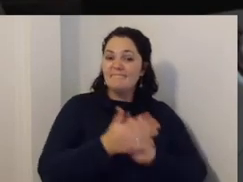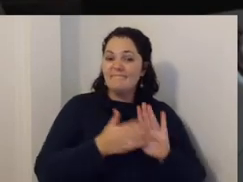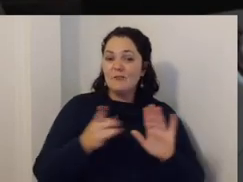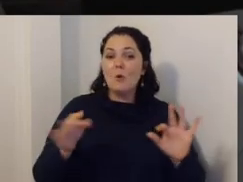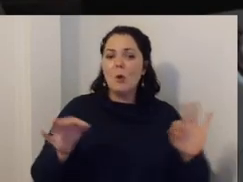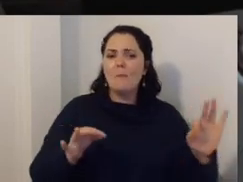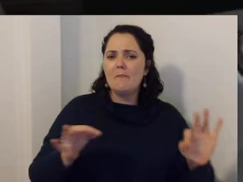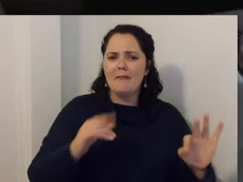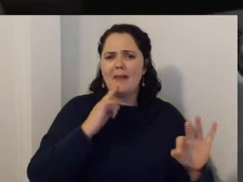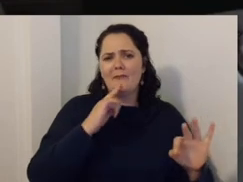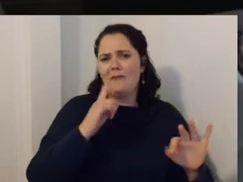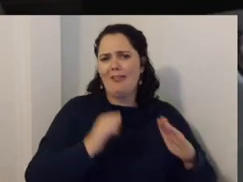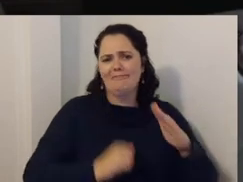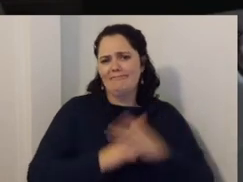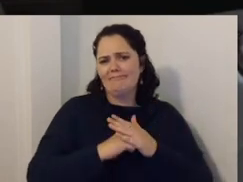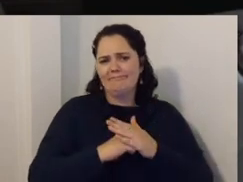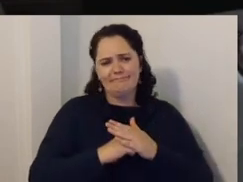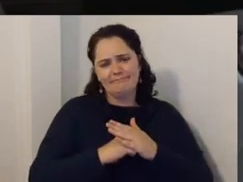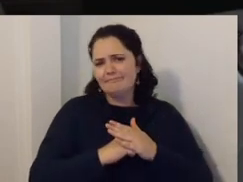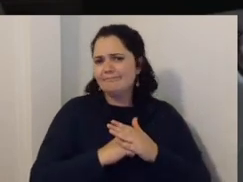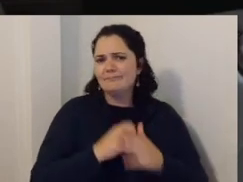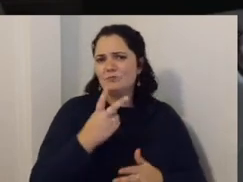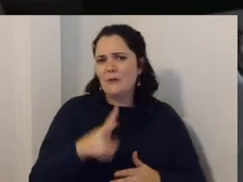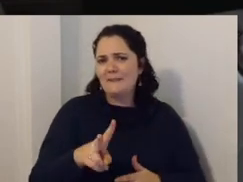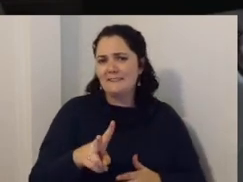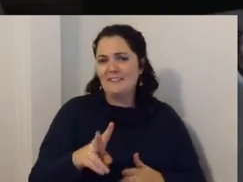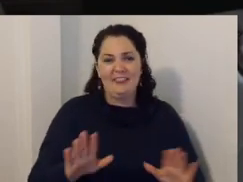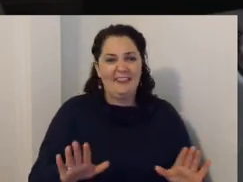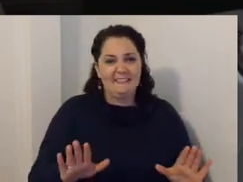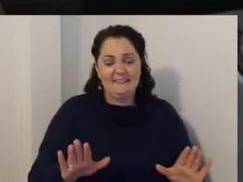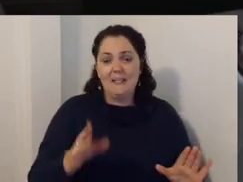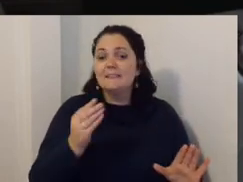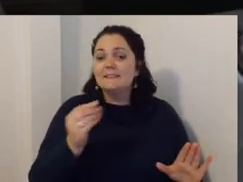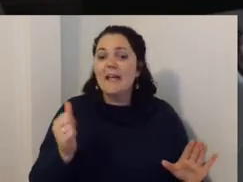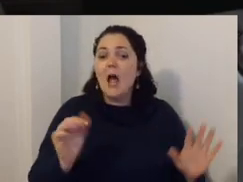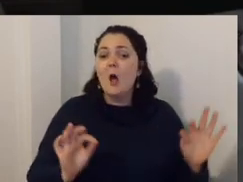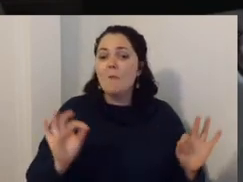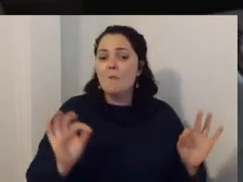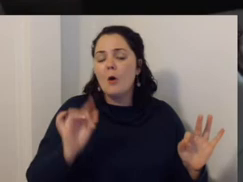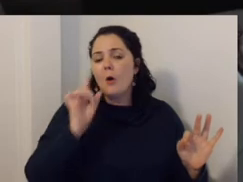that you'll ever uh see a single pose now there are some life models out there who will hold poses